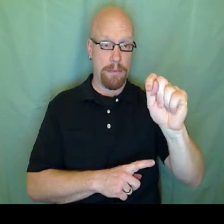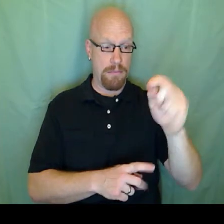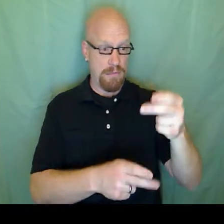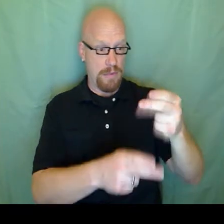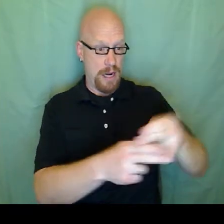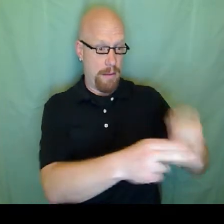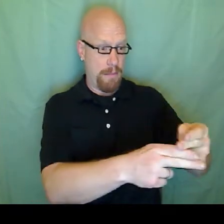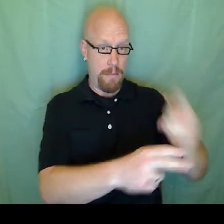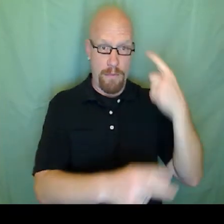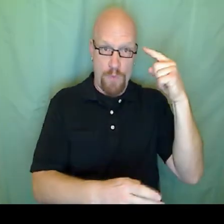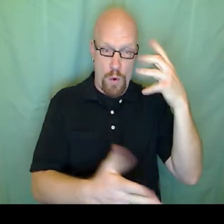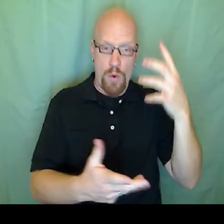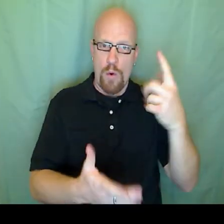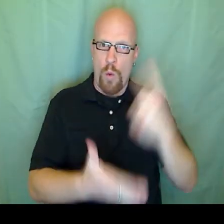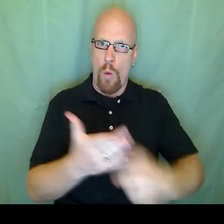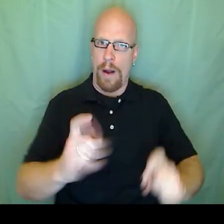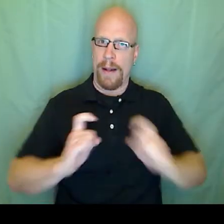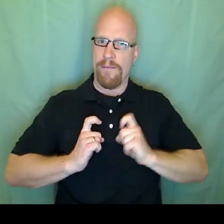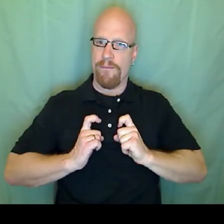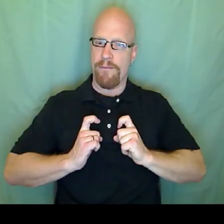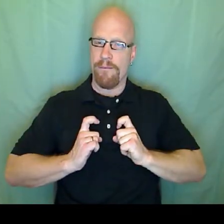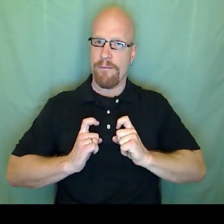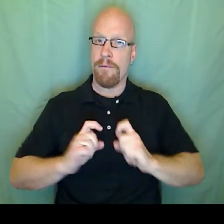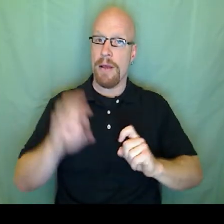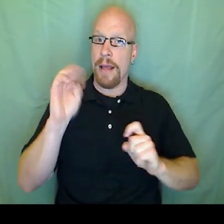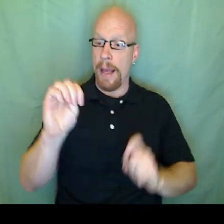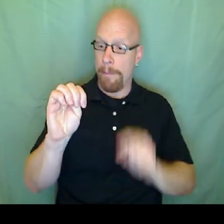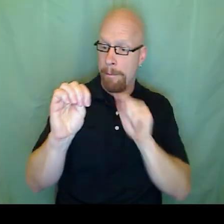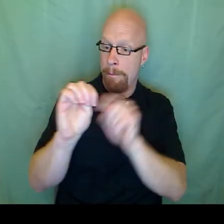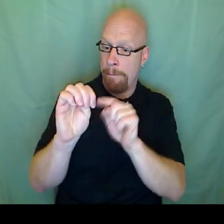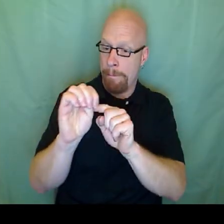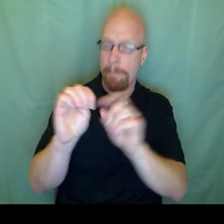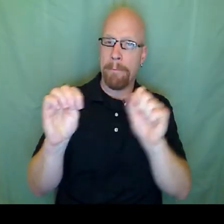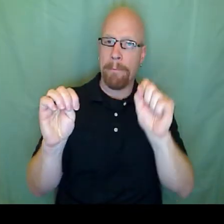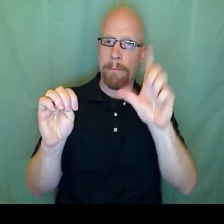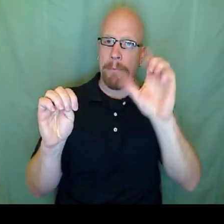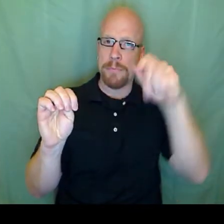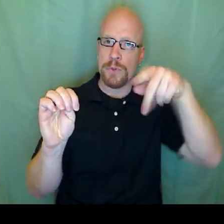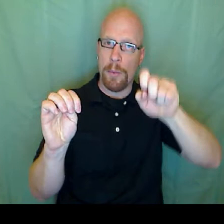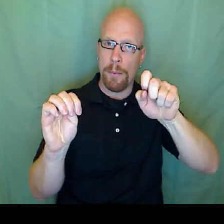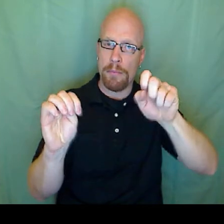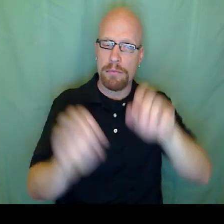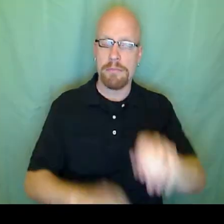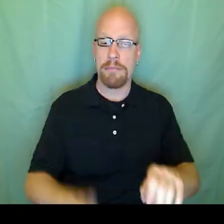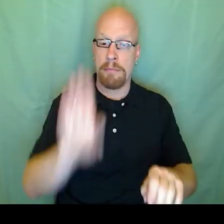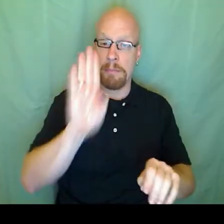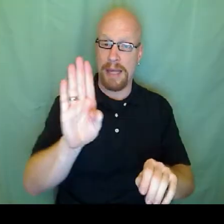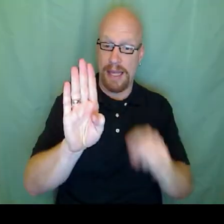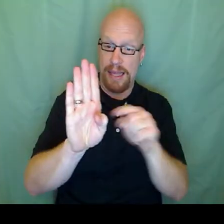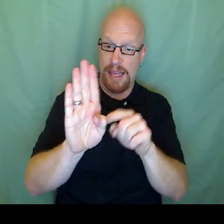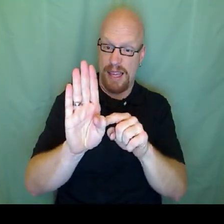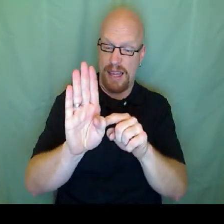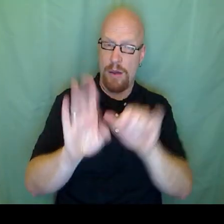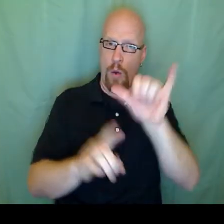Now, the slope intercept form is named for what it offers me. The M value is the slope.